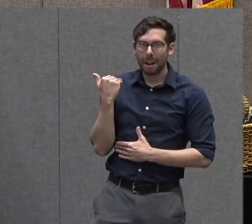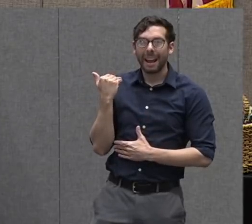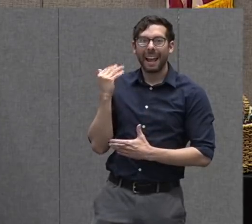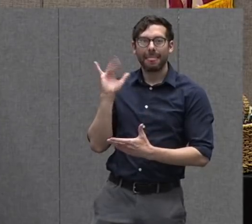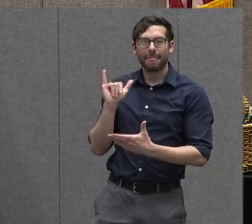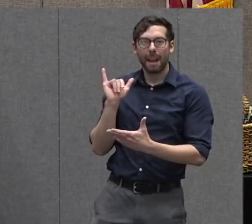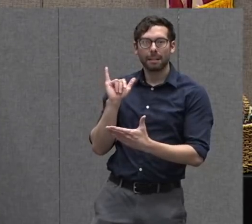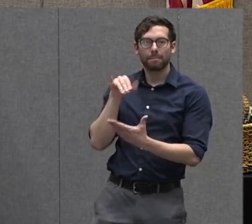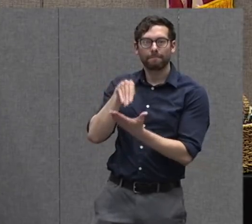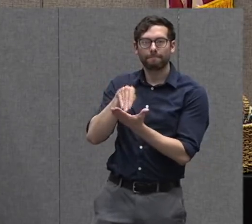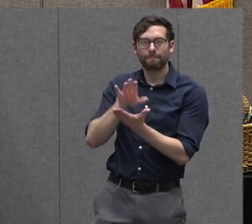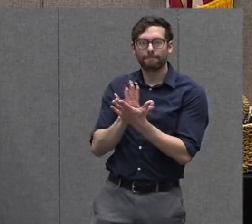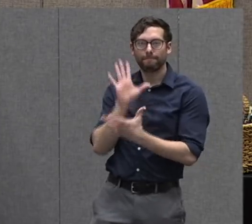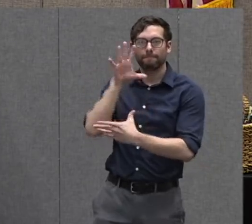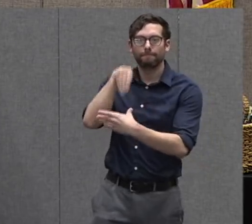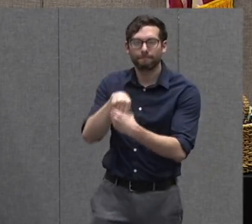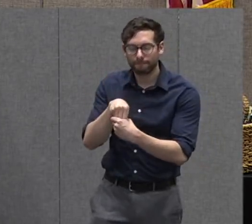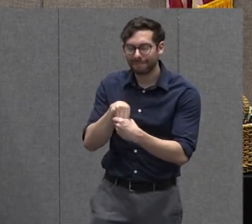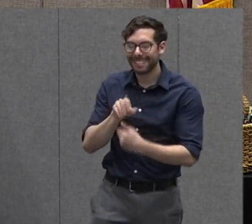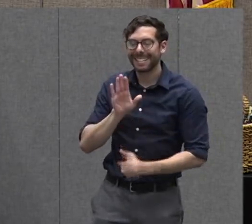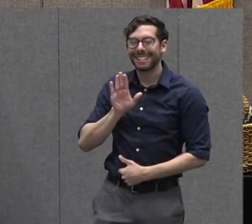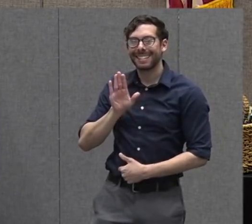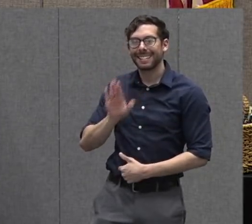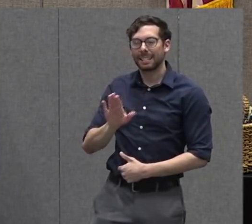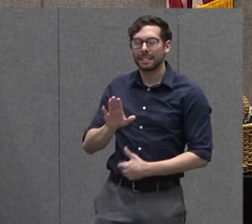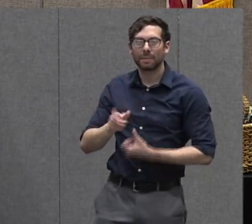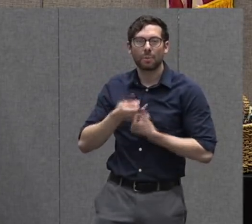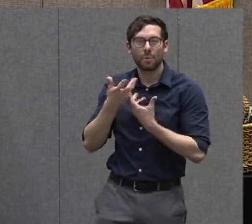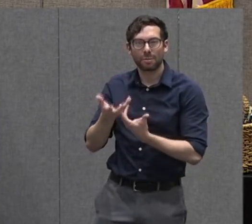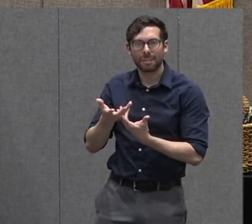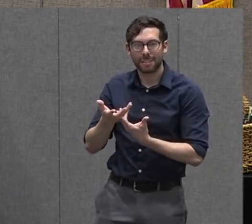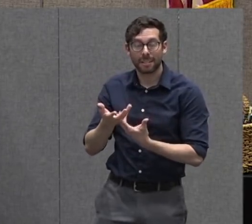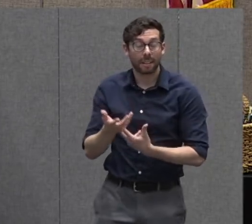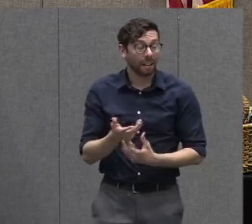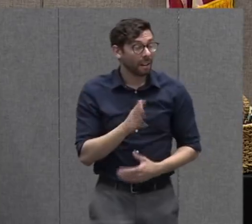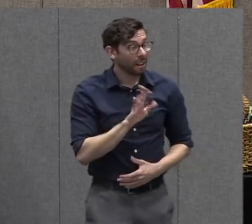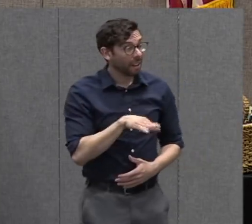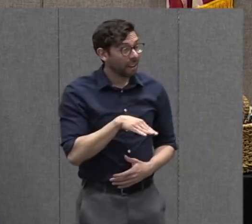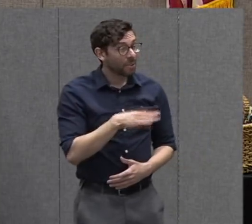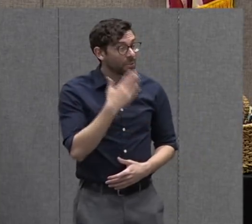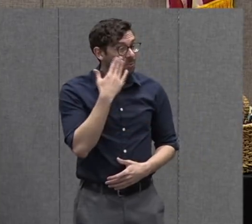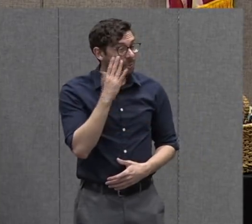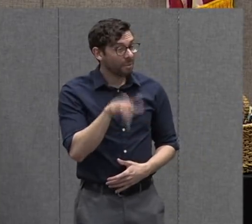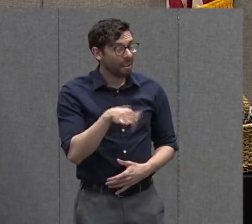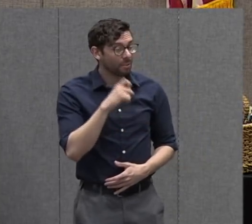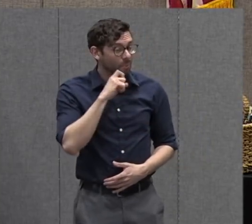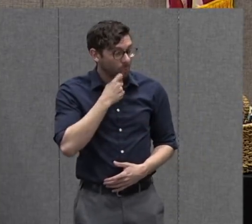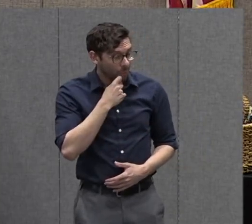about that Miss Martindale? Is that's actually how we learn. [Miss Martindale] Right. [Mr. R] we connect new information